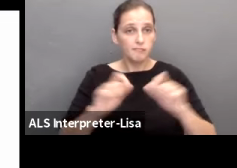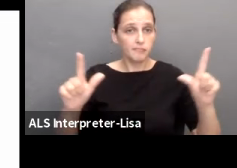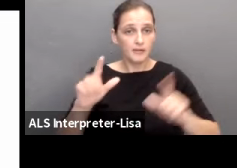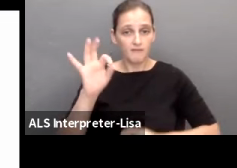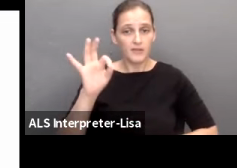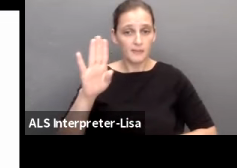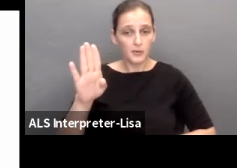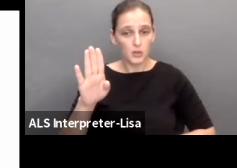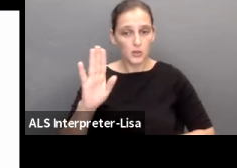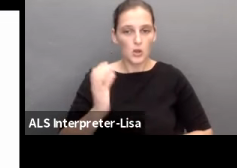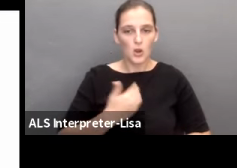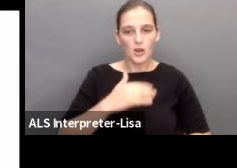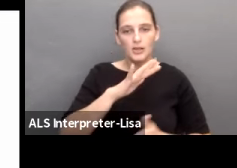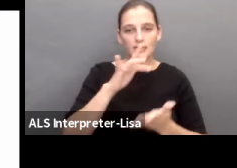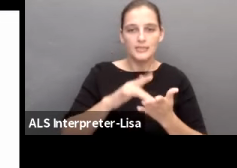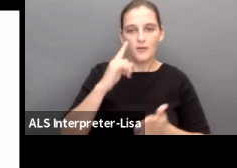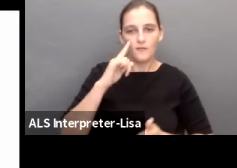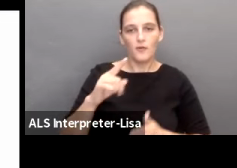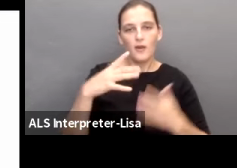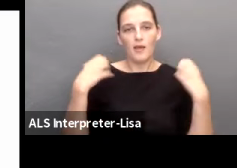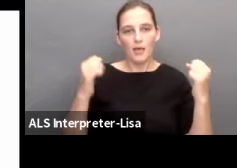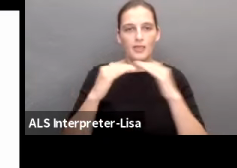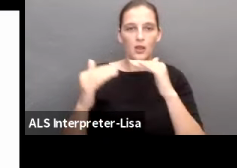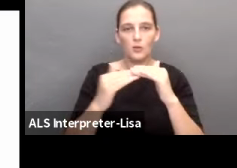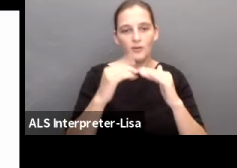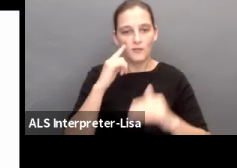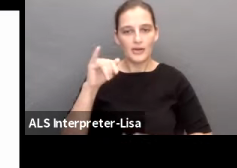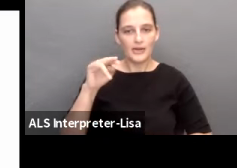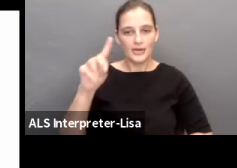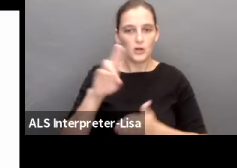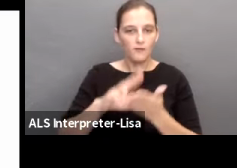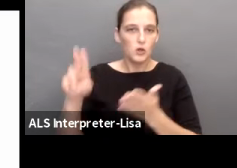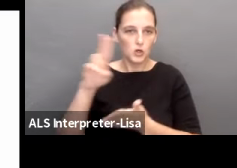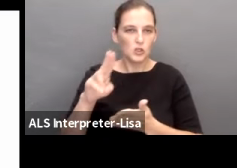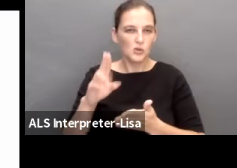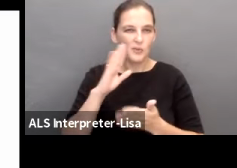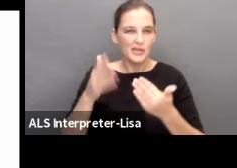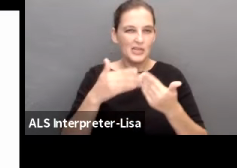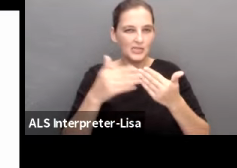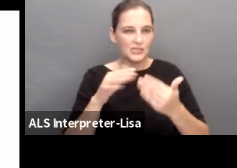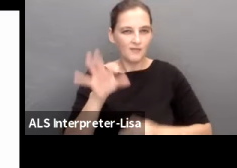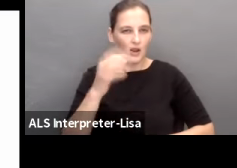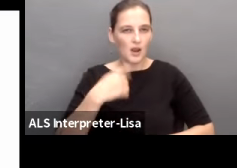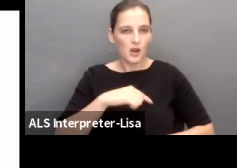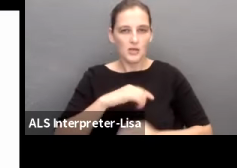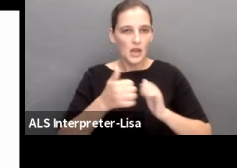the Center for Health Equity at Indiana University might be easier to find us via our website.